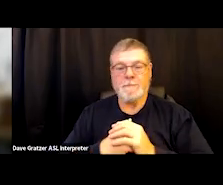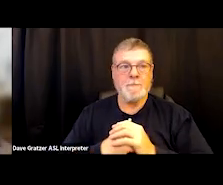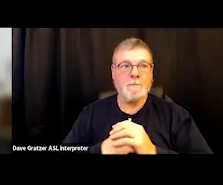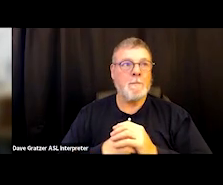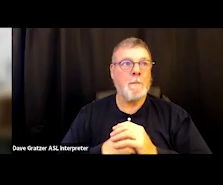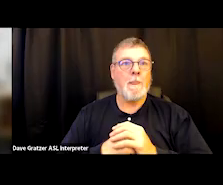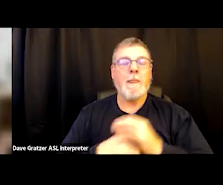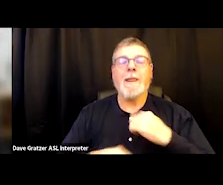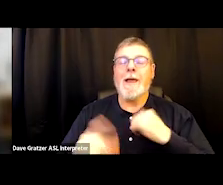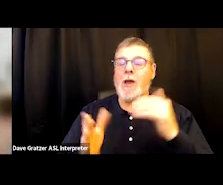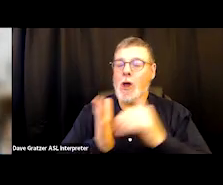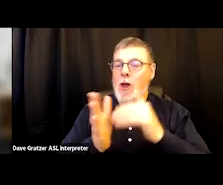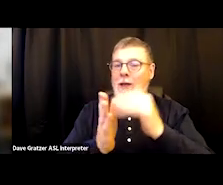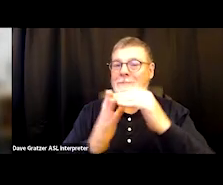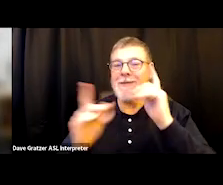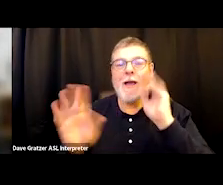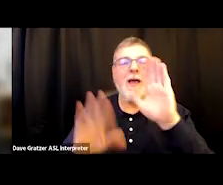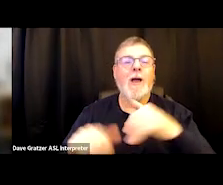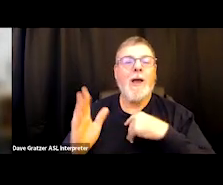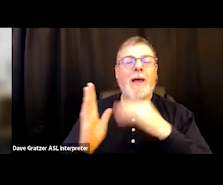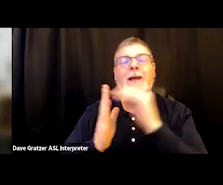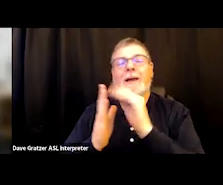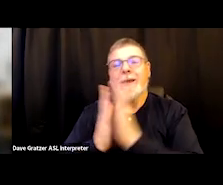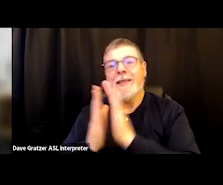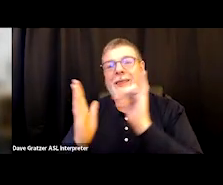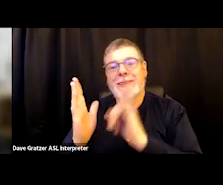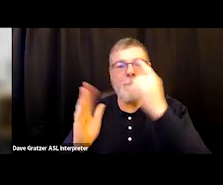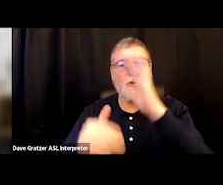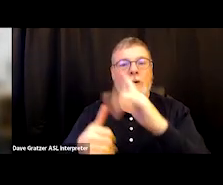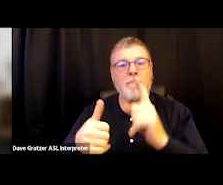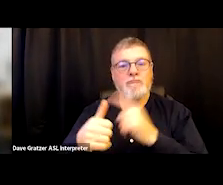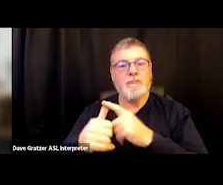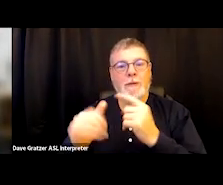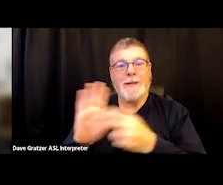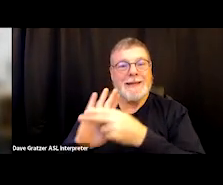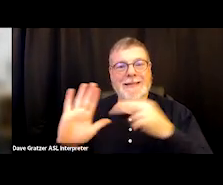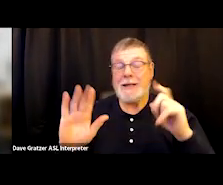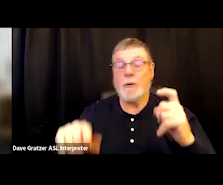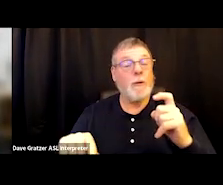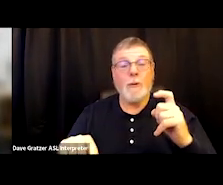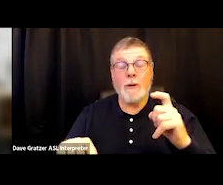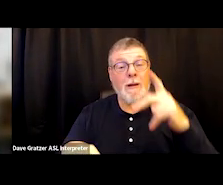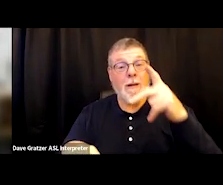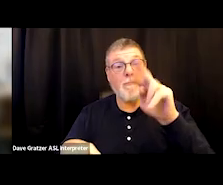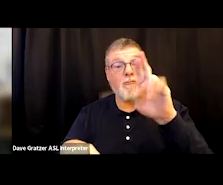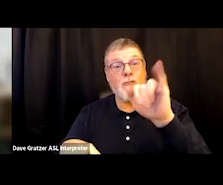I hear a lot that, "Oh, we listed this because it's their primary diagnosis." There's no such thing as a primary diagnosis